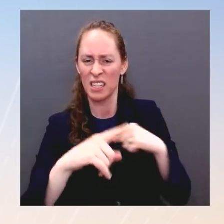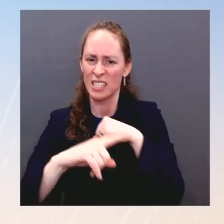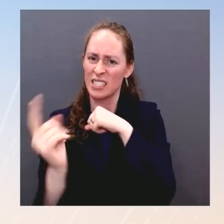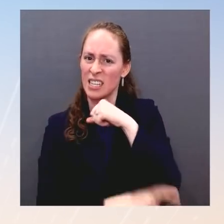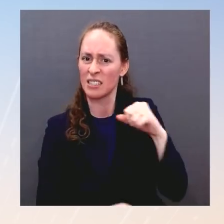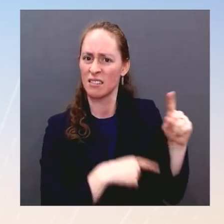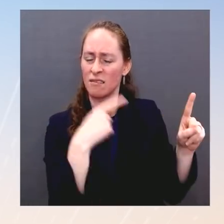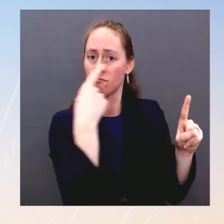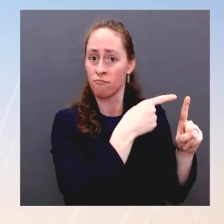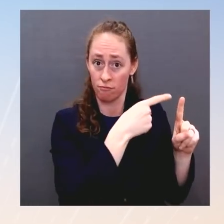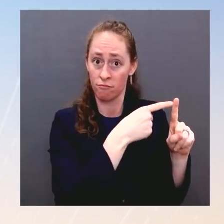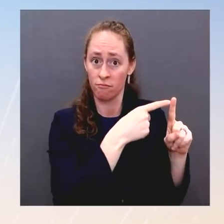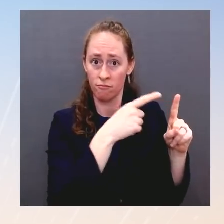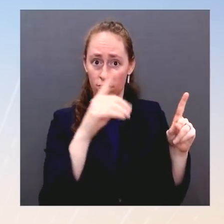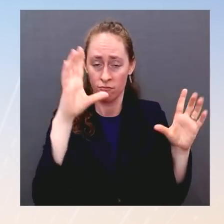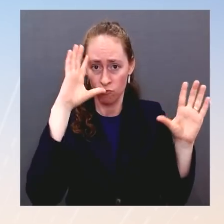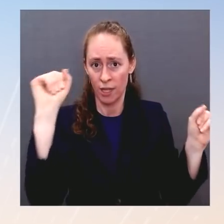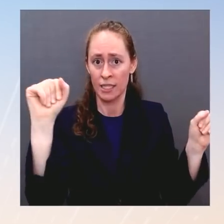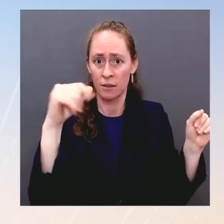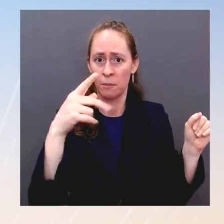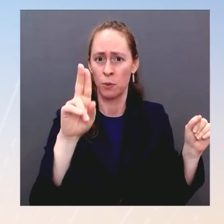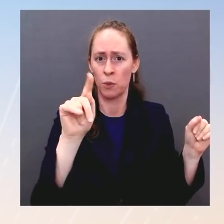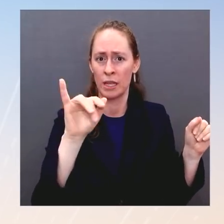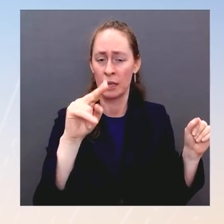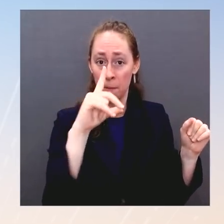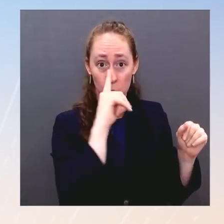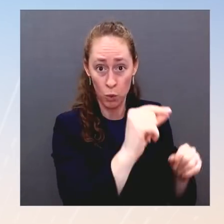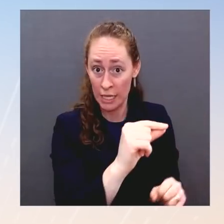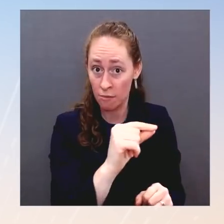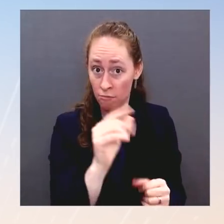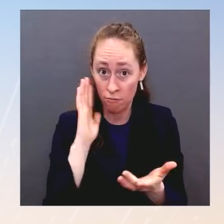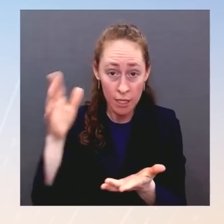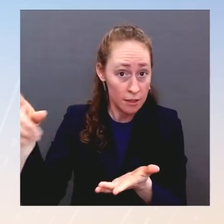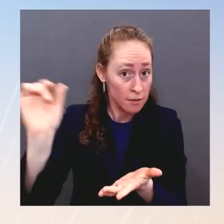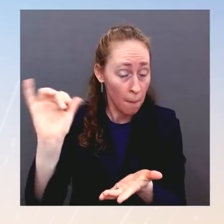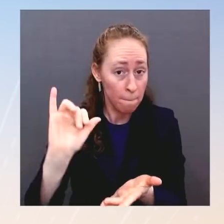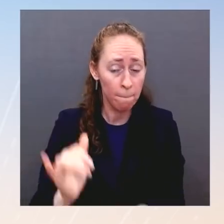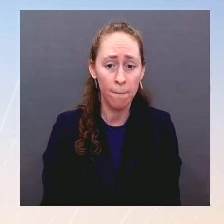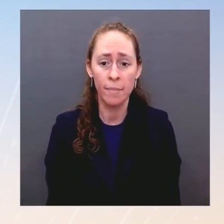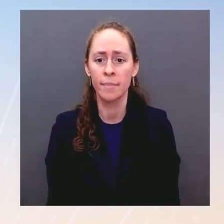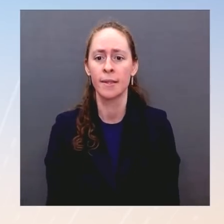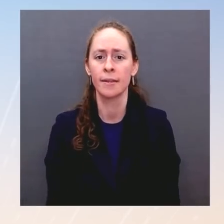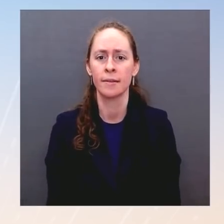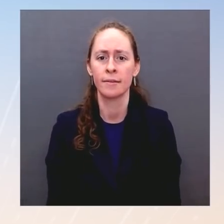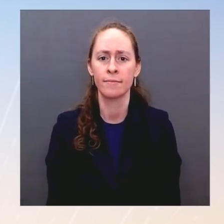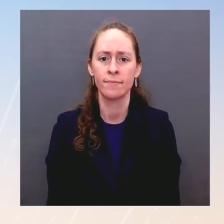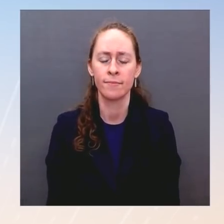held with European Commission President Ursula von der Leyen and in alignment with the decision by our European